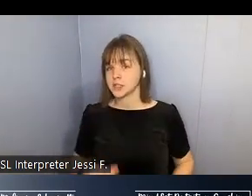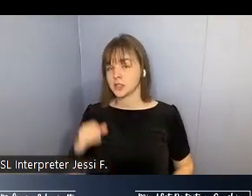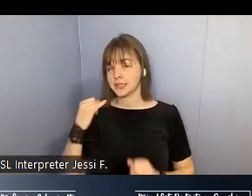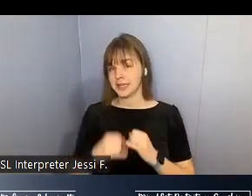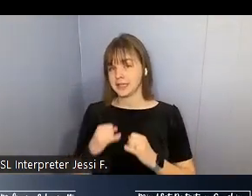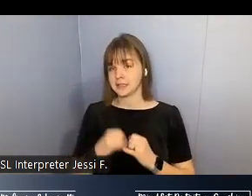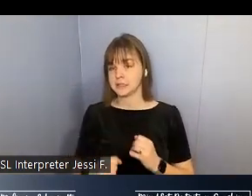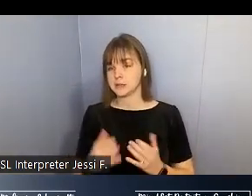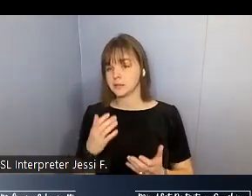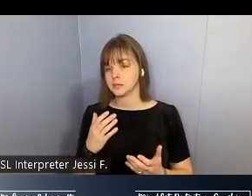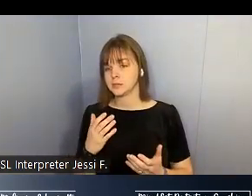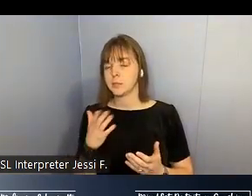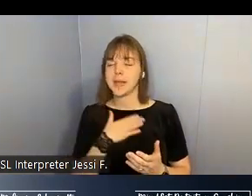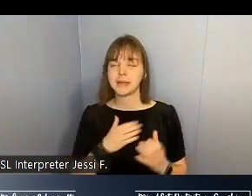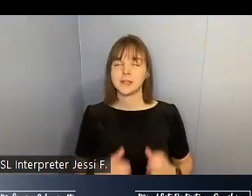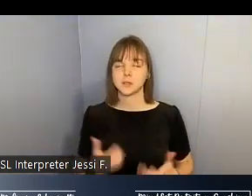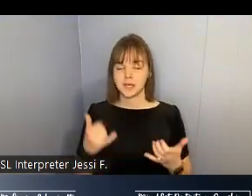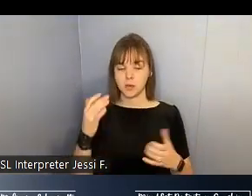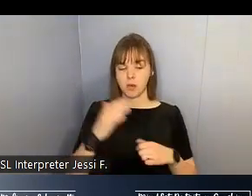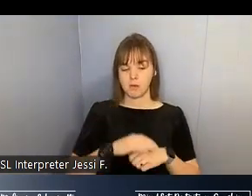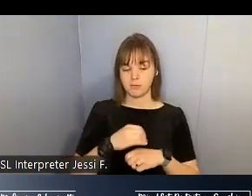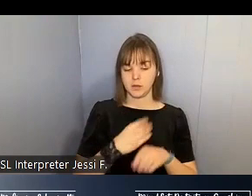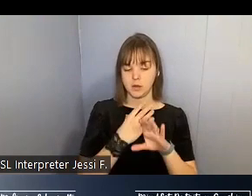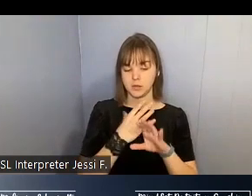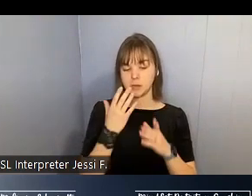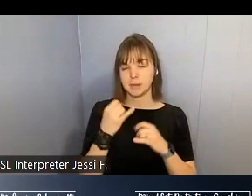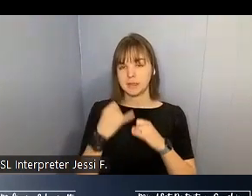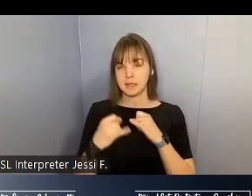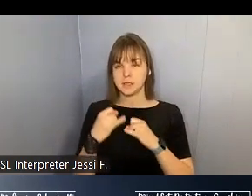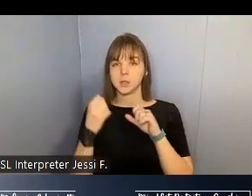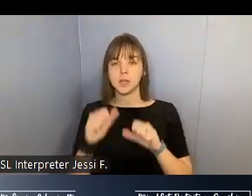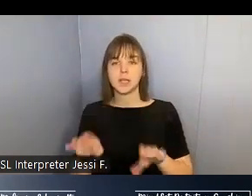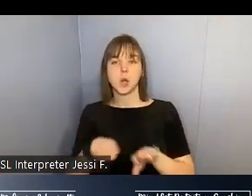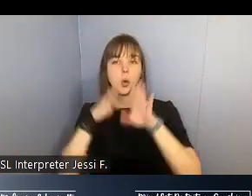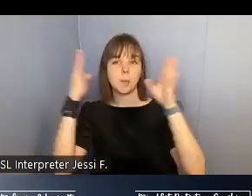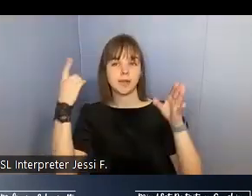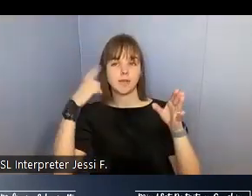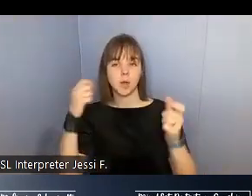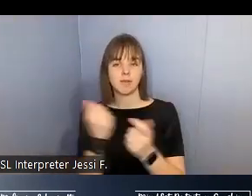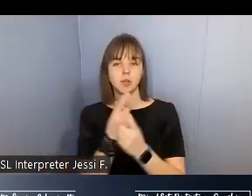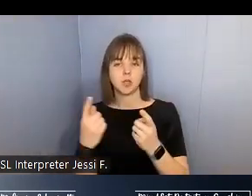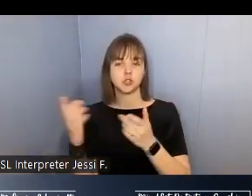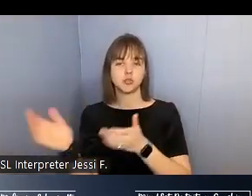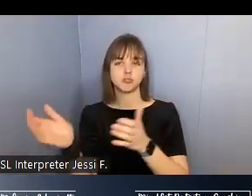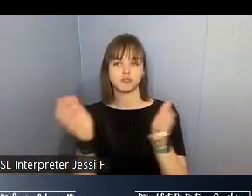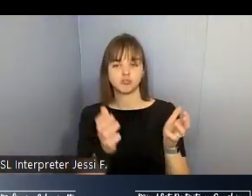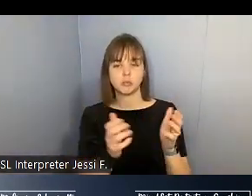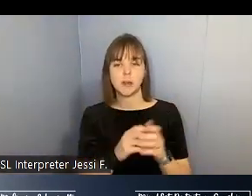this is certainly something, if anybody wants to chime in about what we're working on, they are welcome to talk about that too. But yeah, I can certainly talk about that.